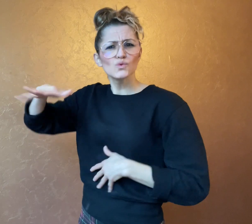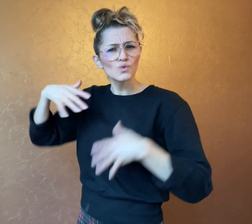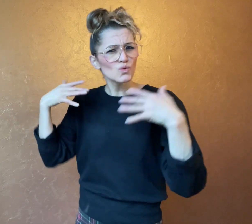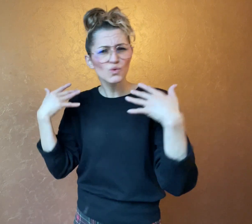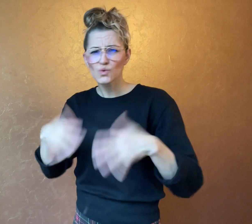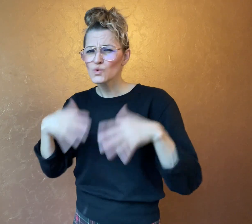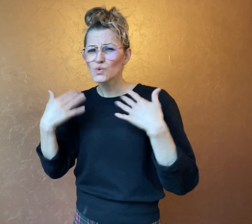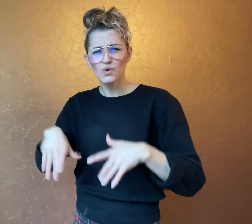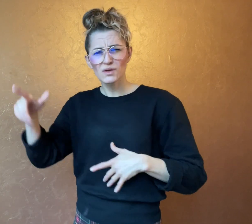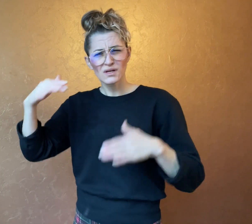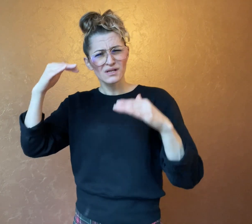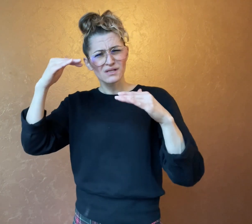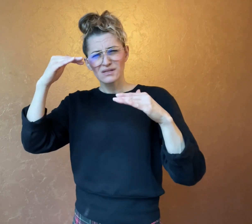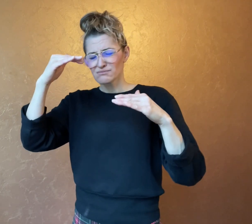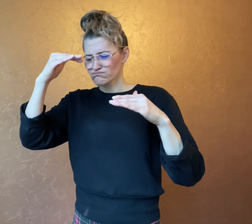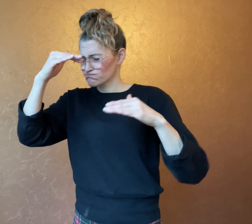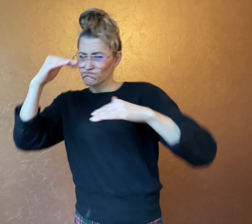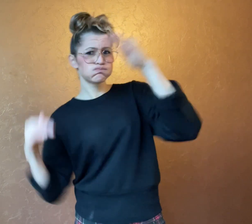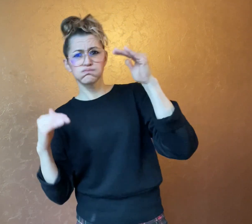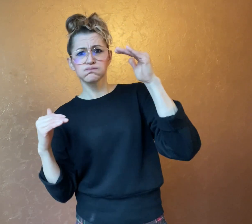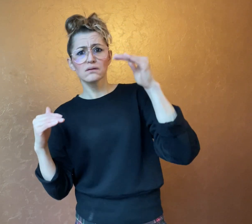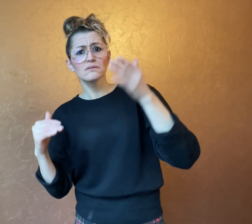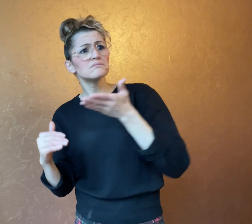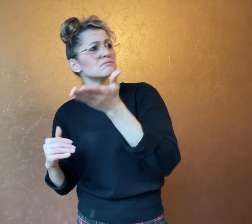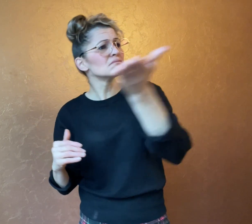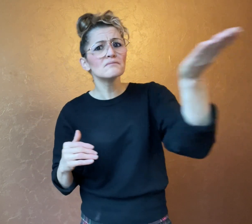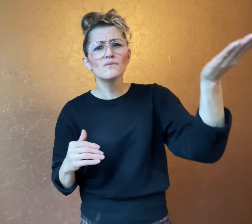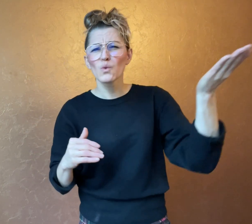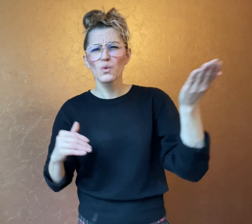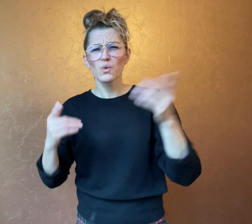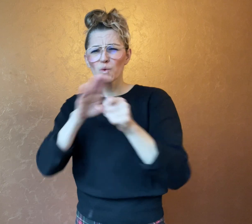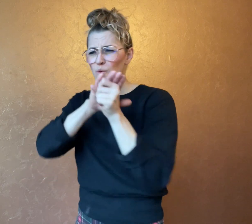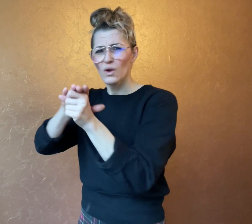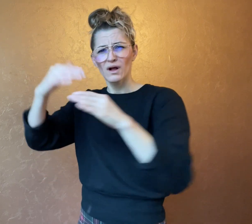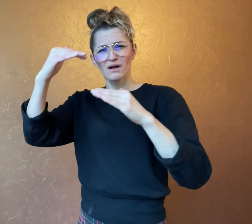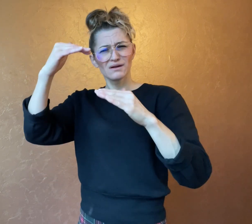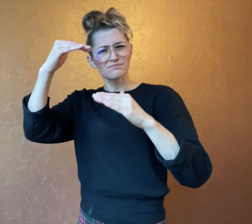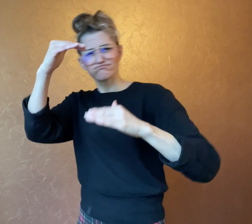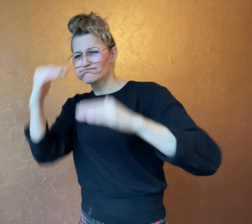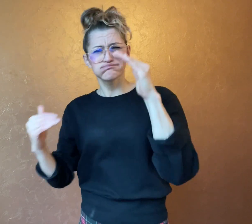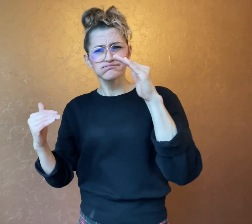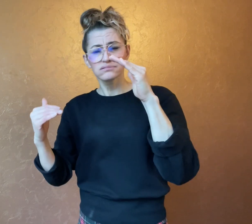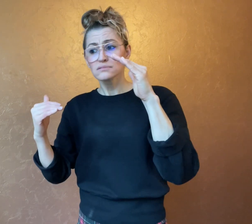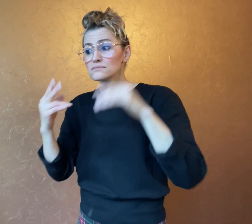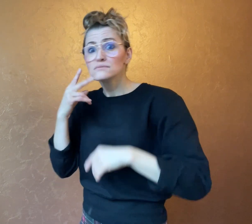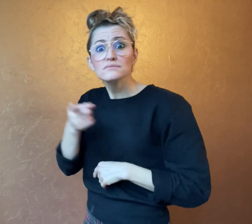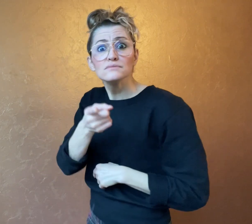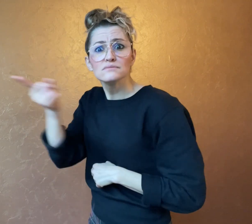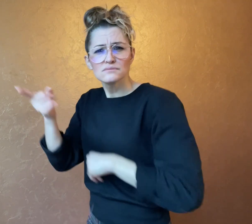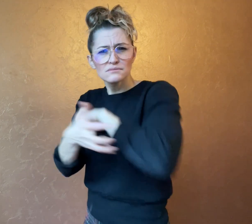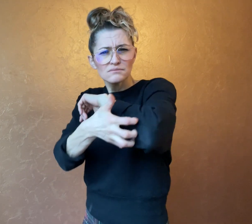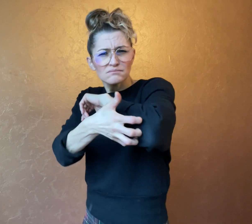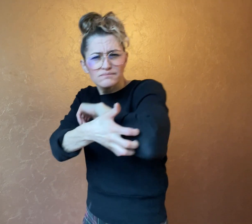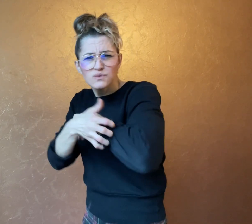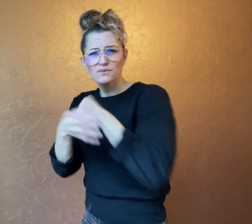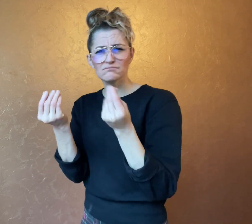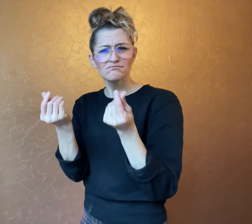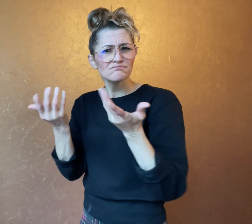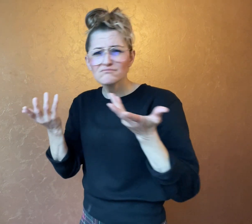“The Deaf community faces disproportionate high levels